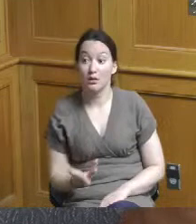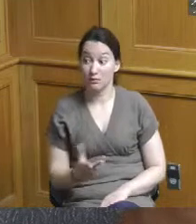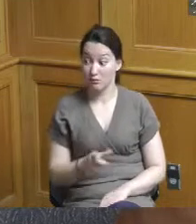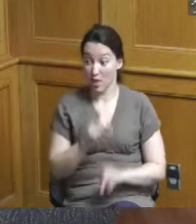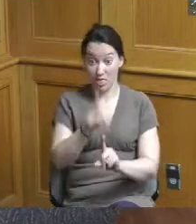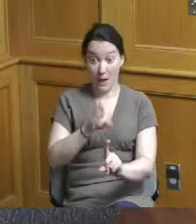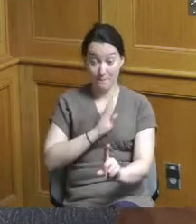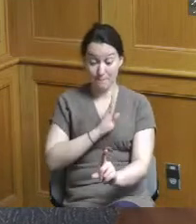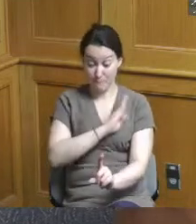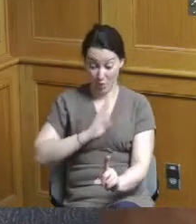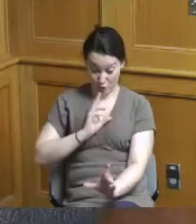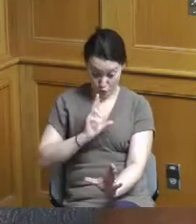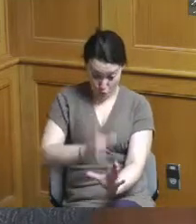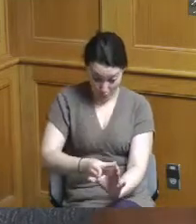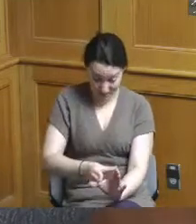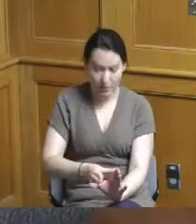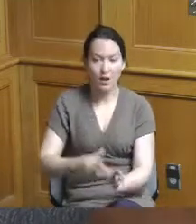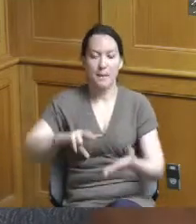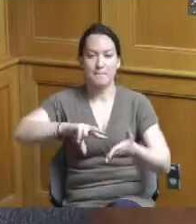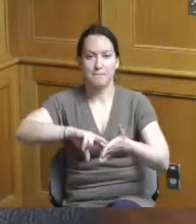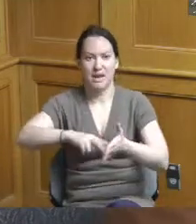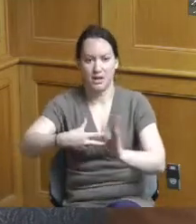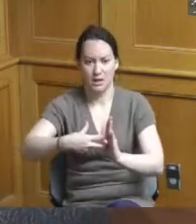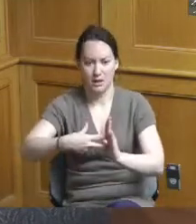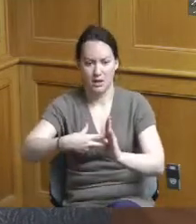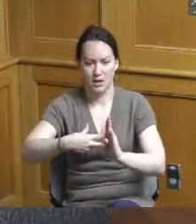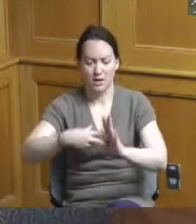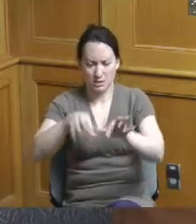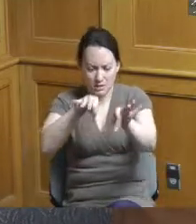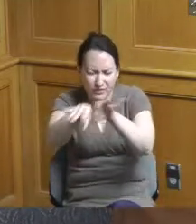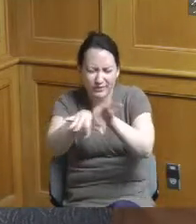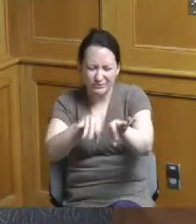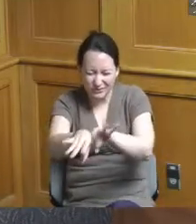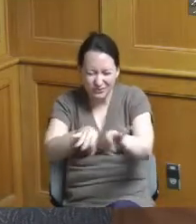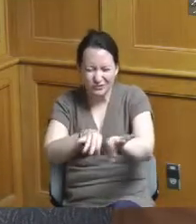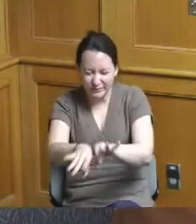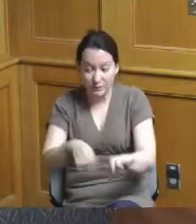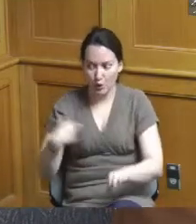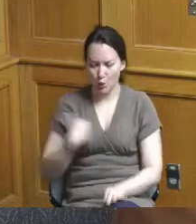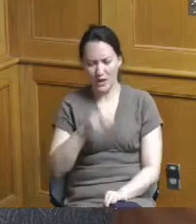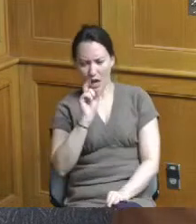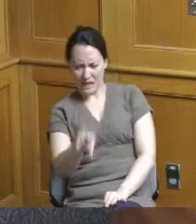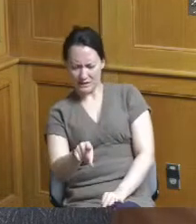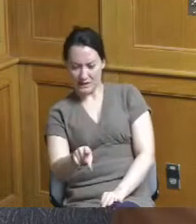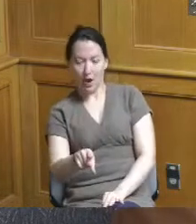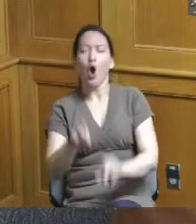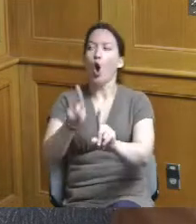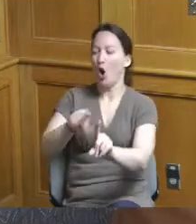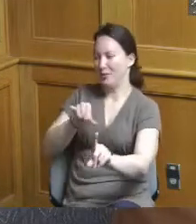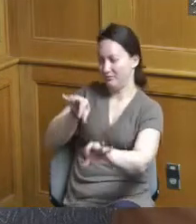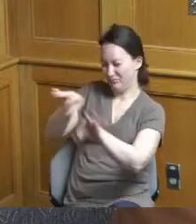RFP board are you going back and articulating some of the things that we're asking or is that